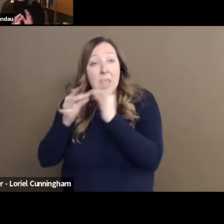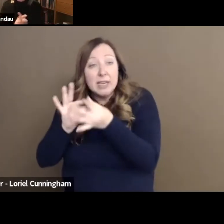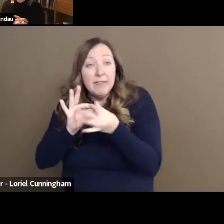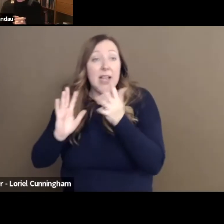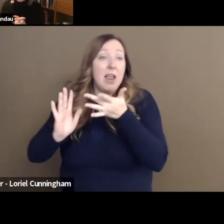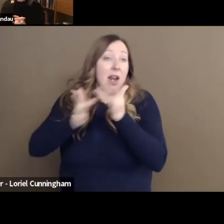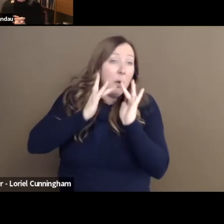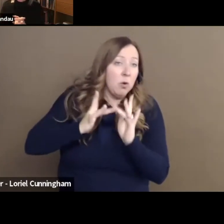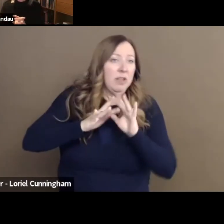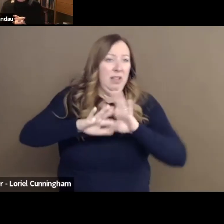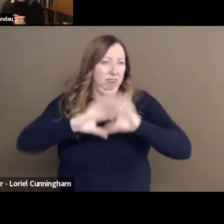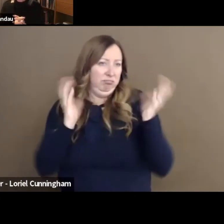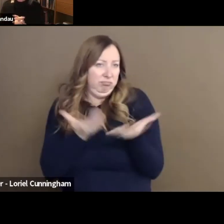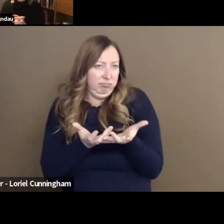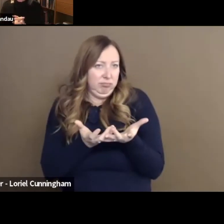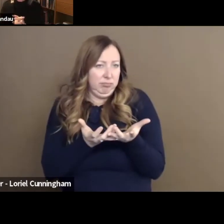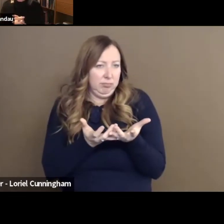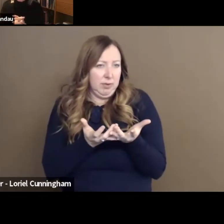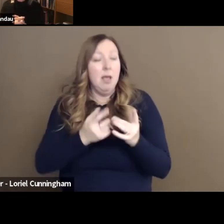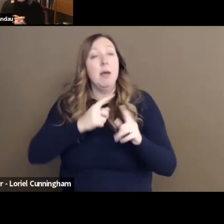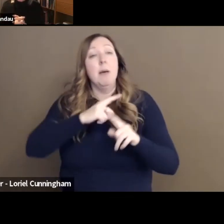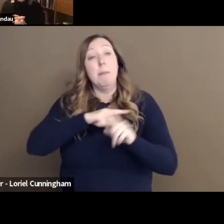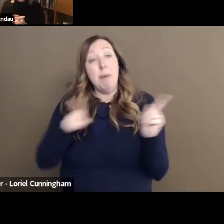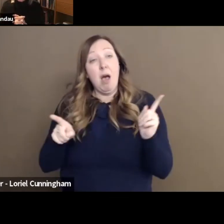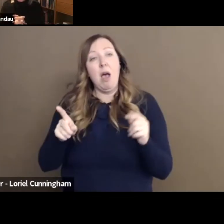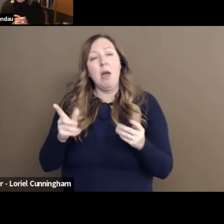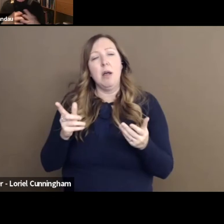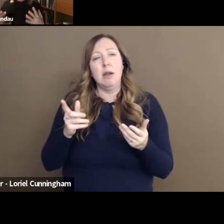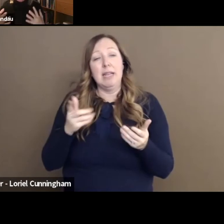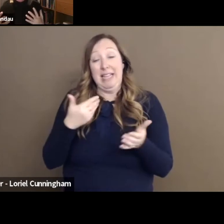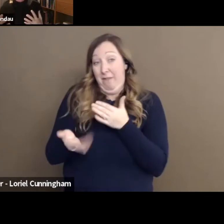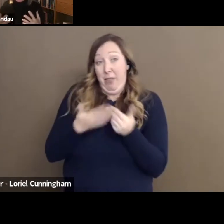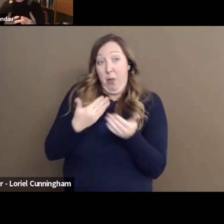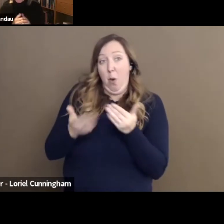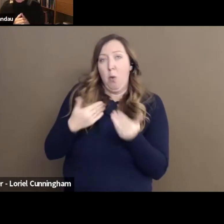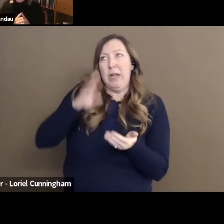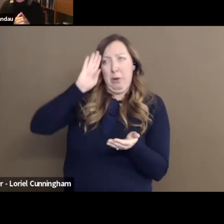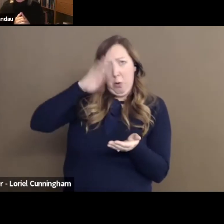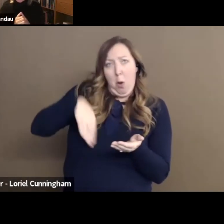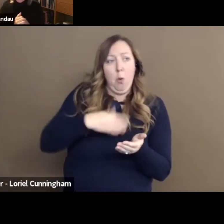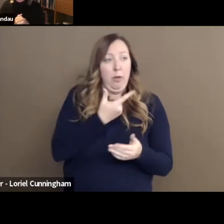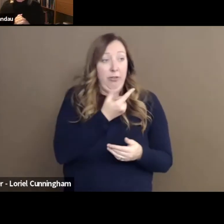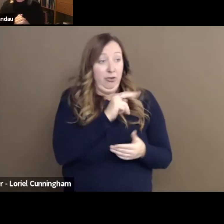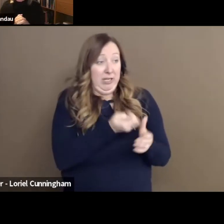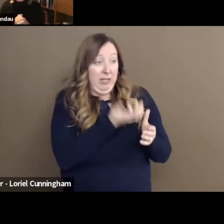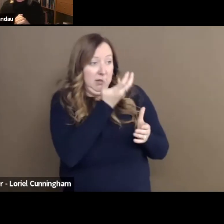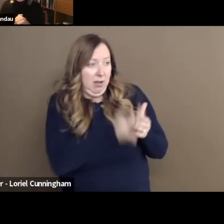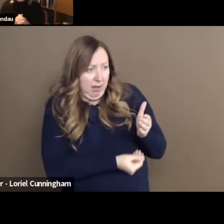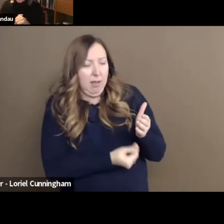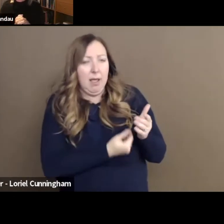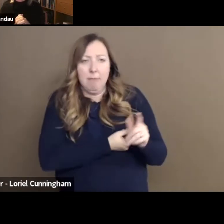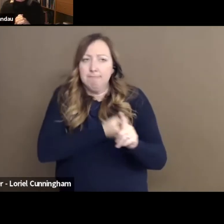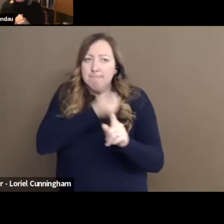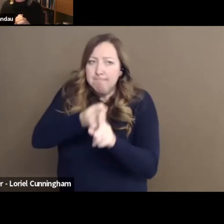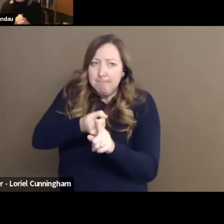functional development of cognitive system even under deficit of this kind might